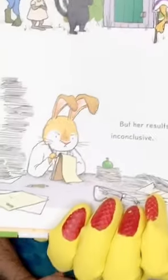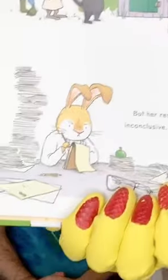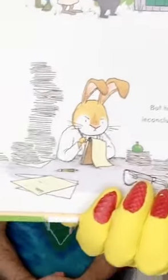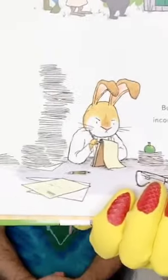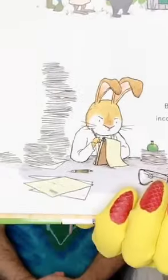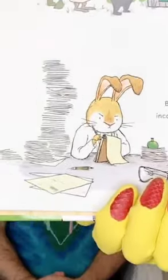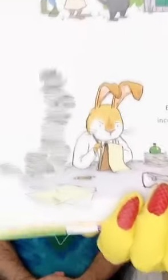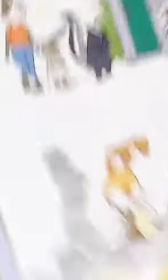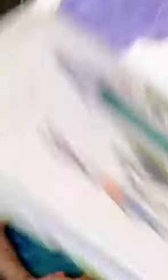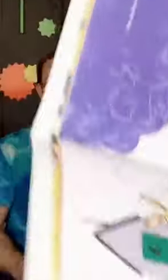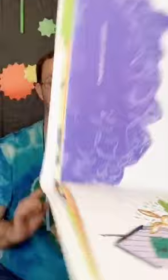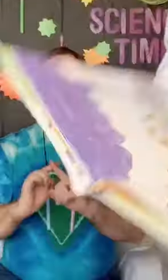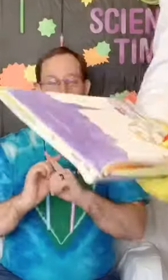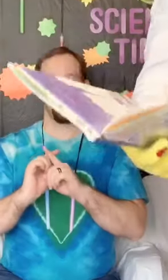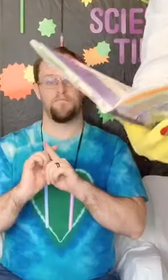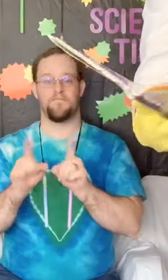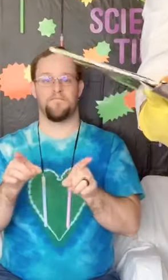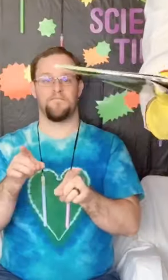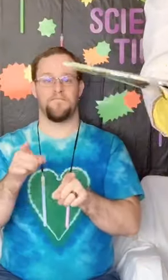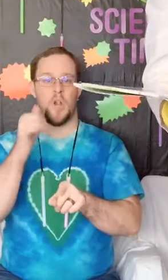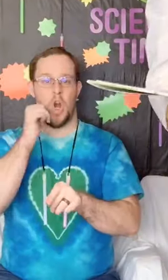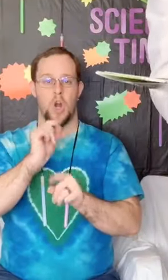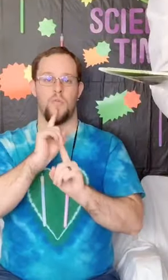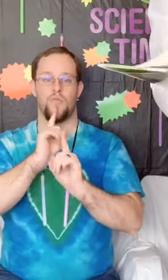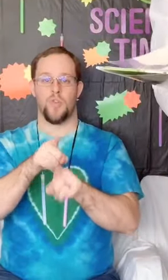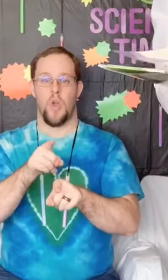do? What's the conclusion? Charlotte